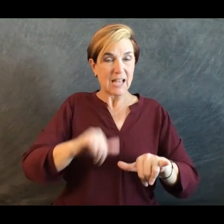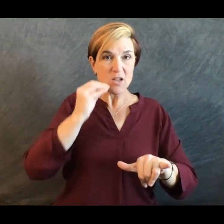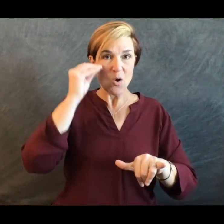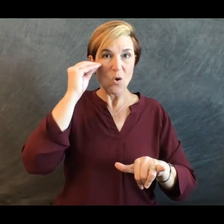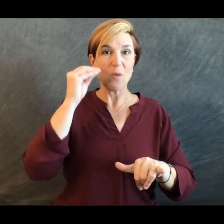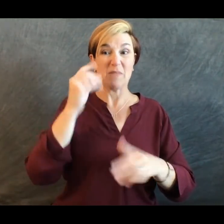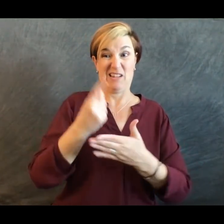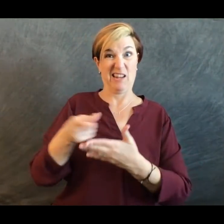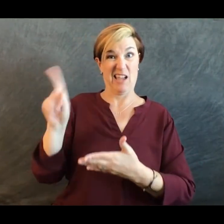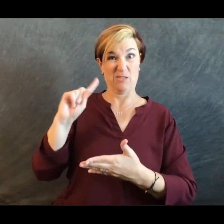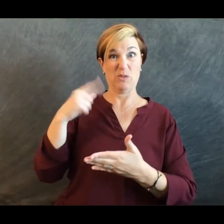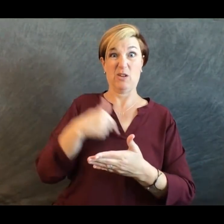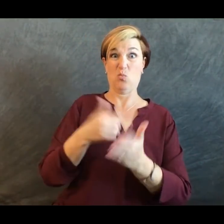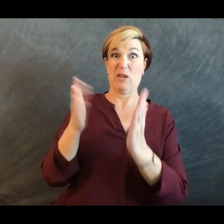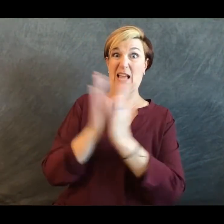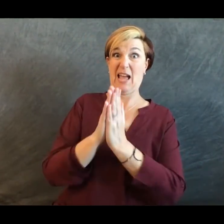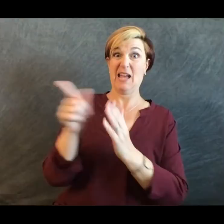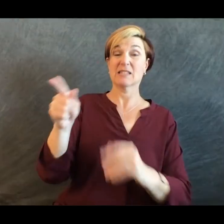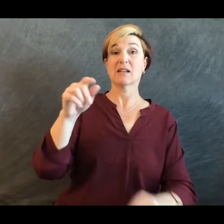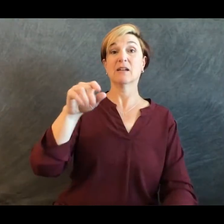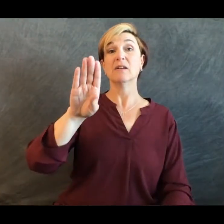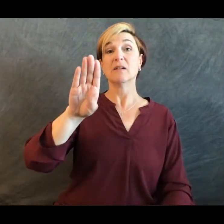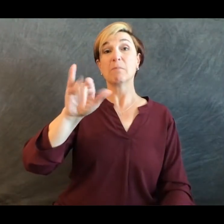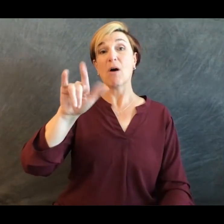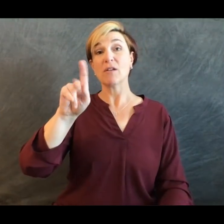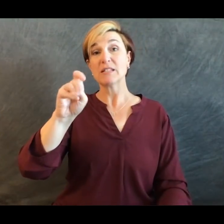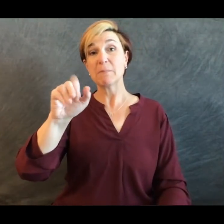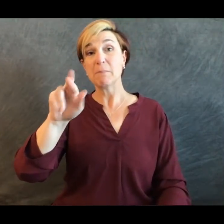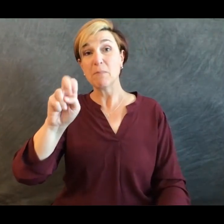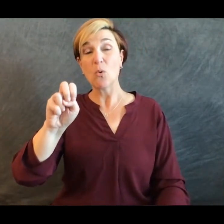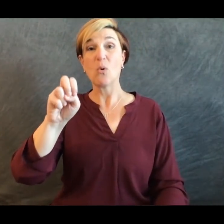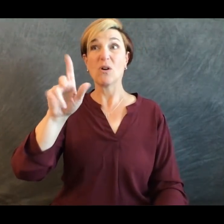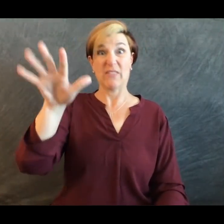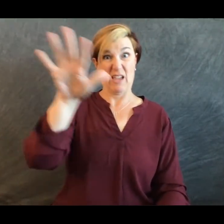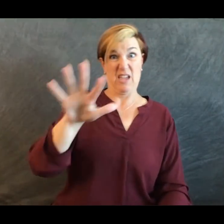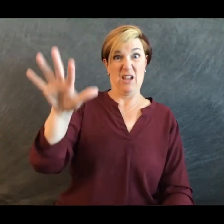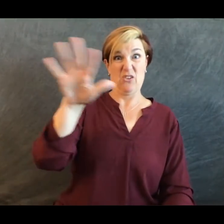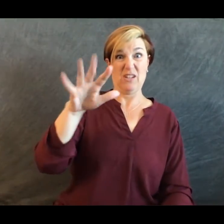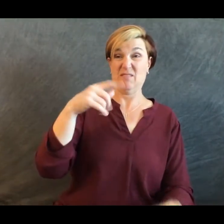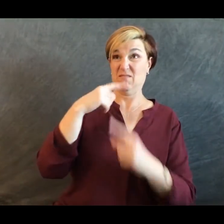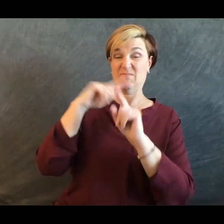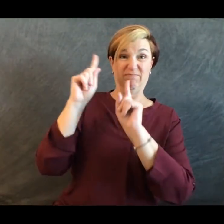consolidate not go out frequently to grocery stores or pharmacies you can